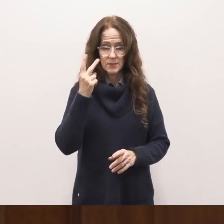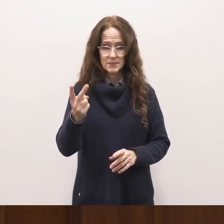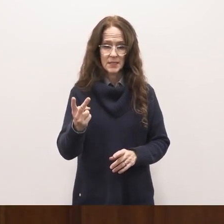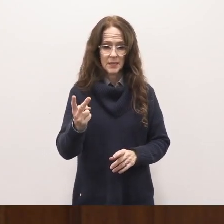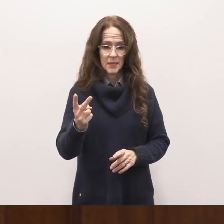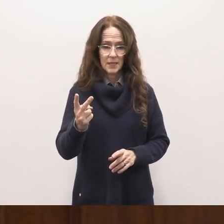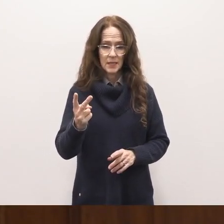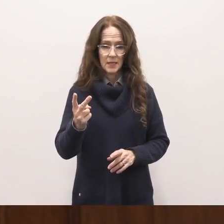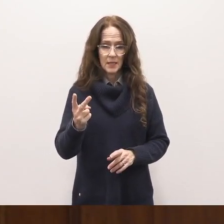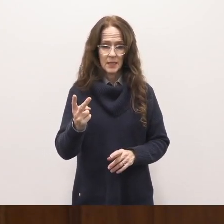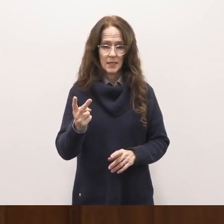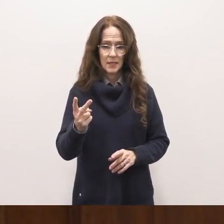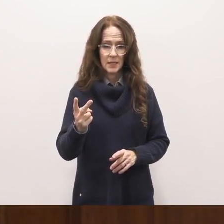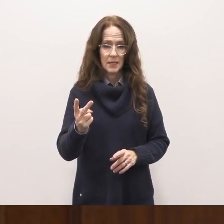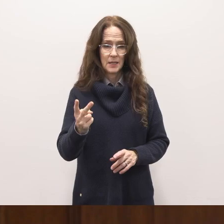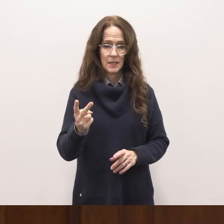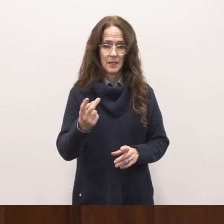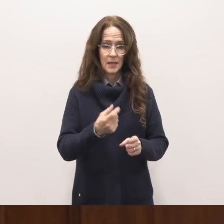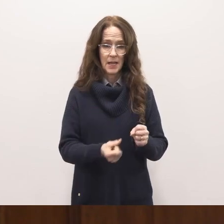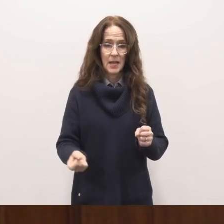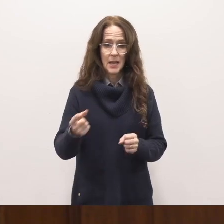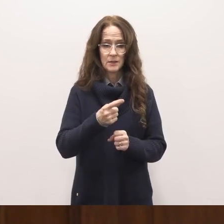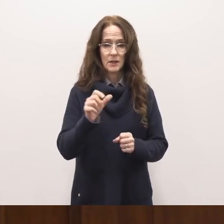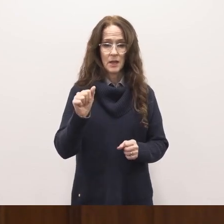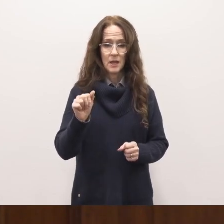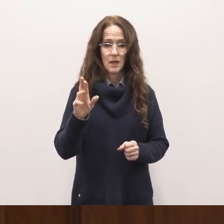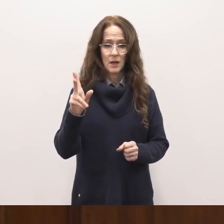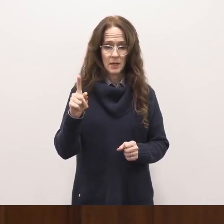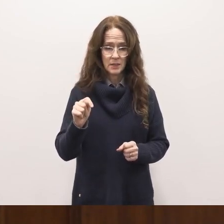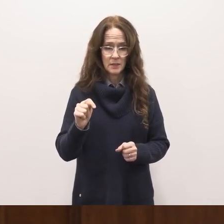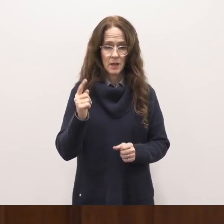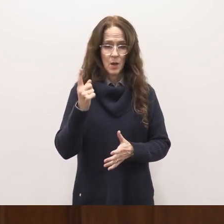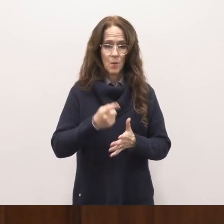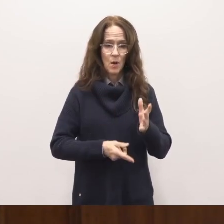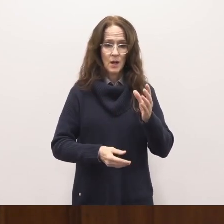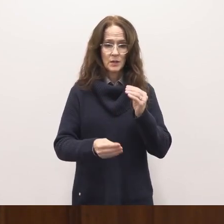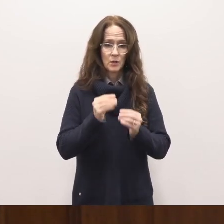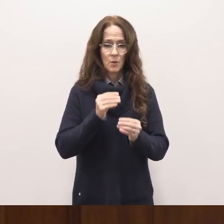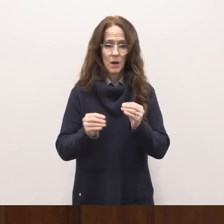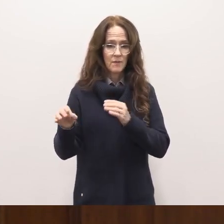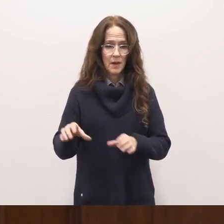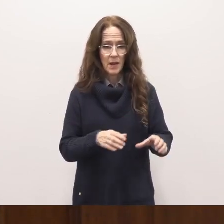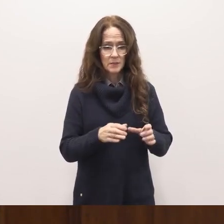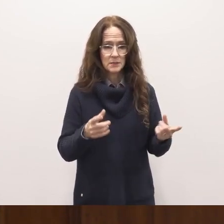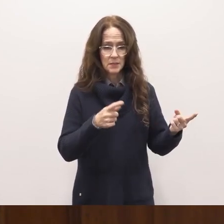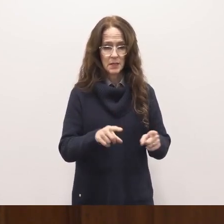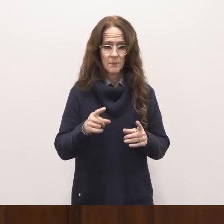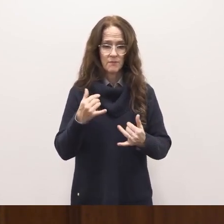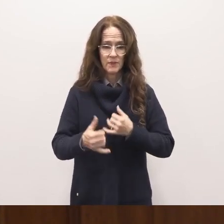presumably we would see in next year's audit what corrective action was taken for this year's findings?